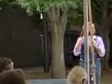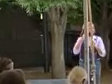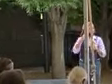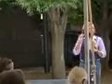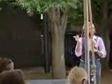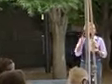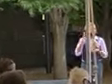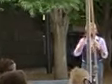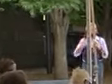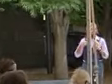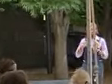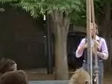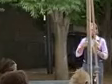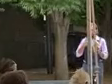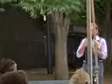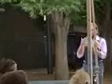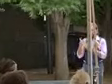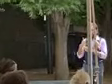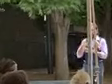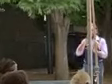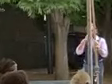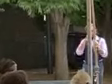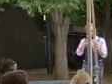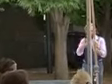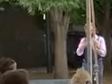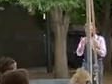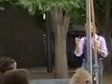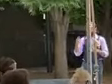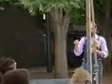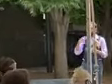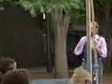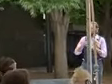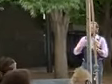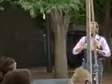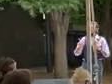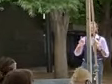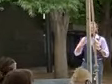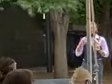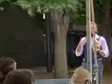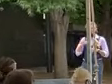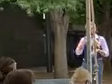We thank you. We honor you. You have made a difference and we will keep on fighting.